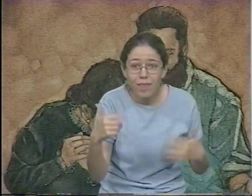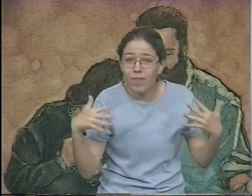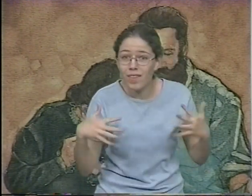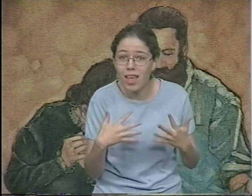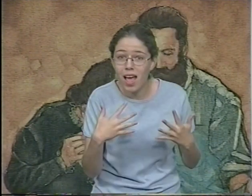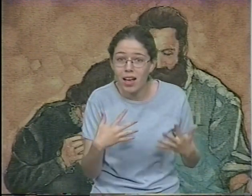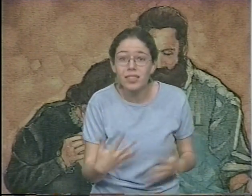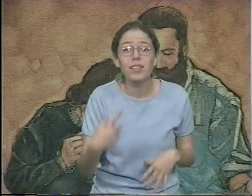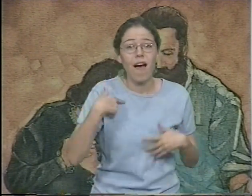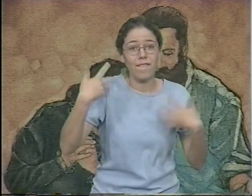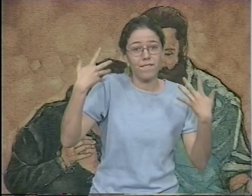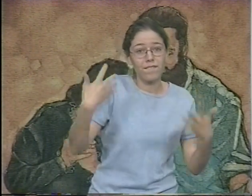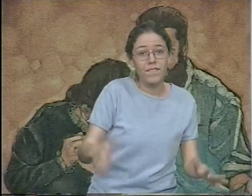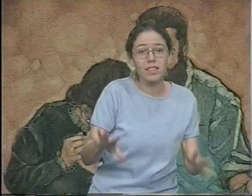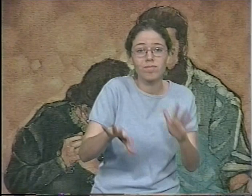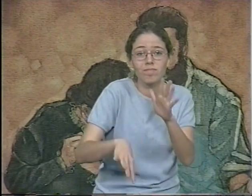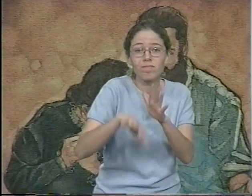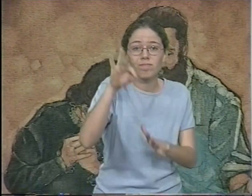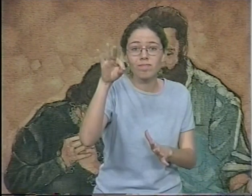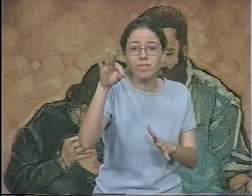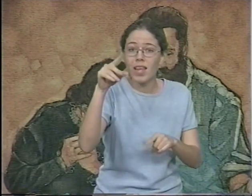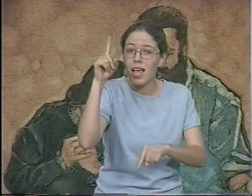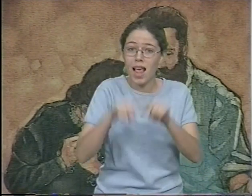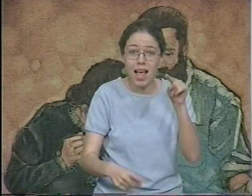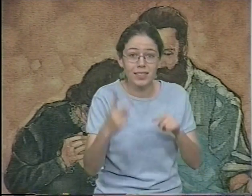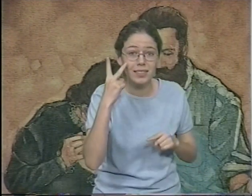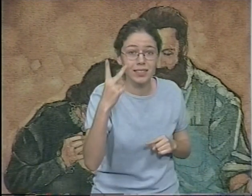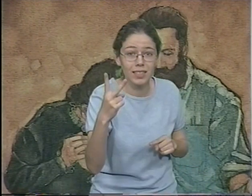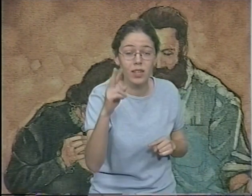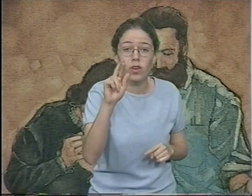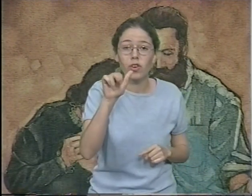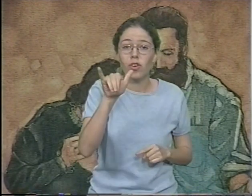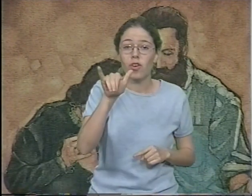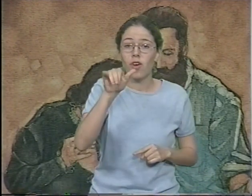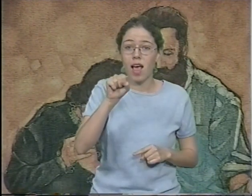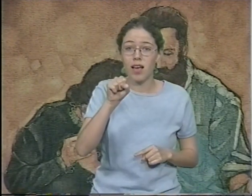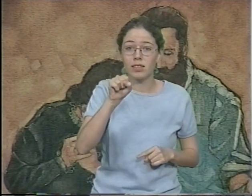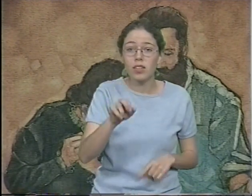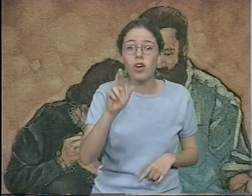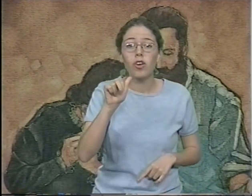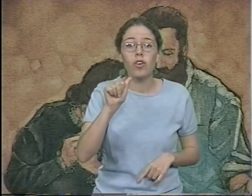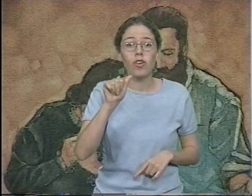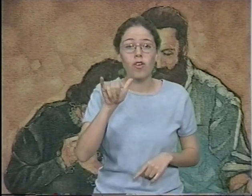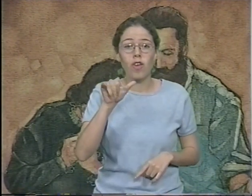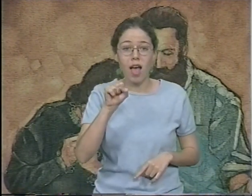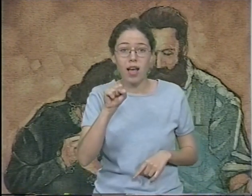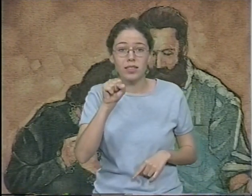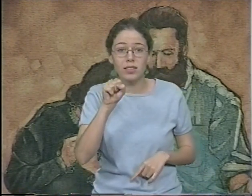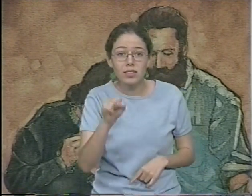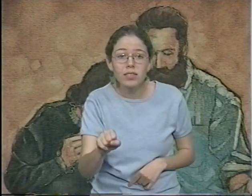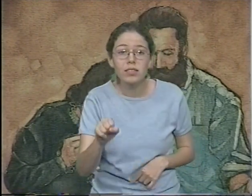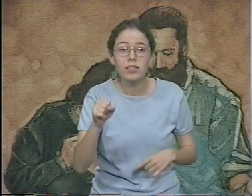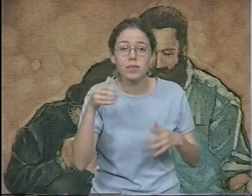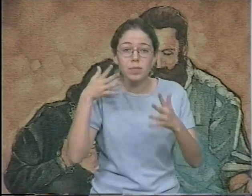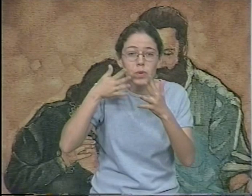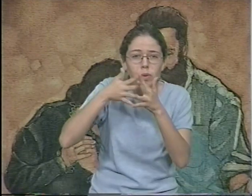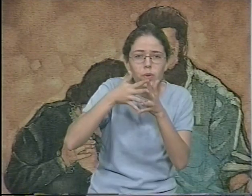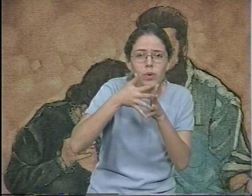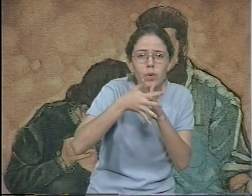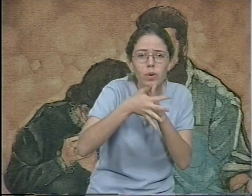Wilhelm tried to comfort Bertha, telling her not to be afraid. "I have discovered invisible rays," he said.